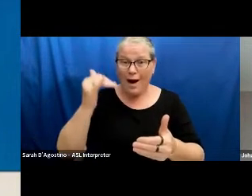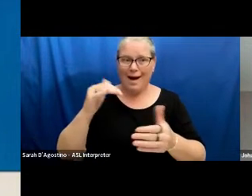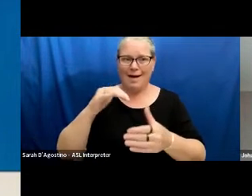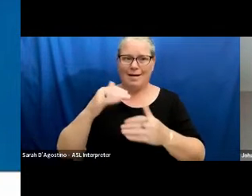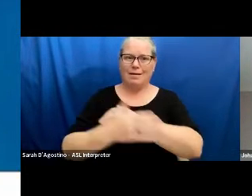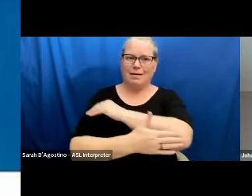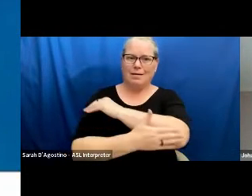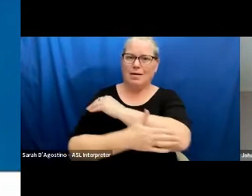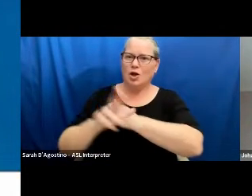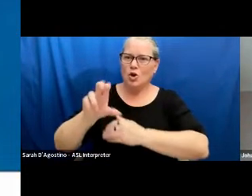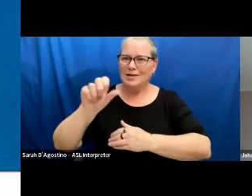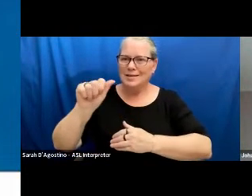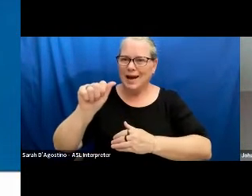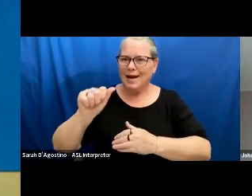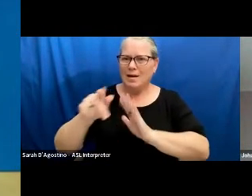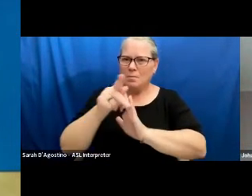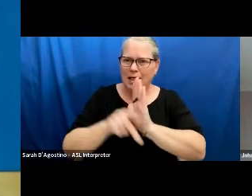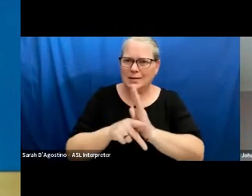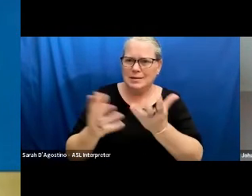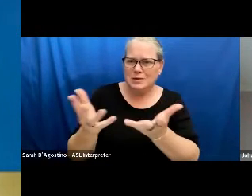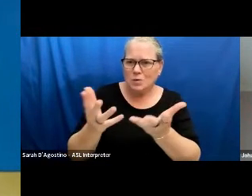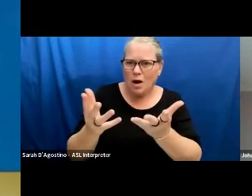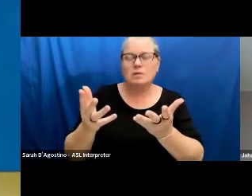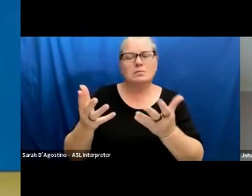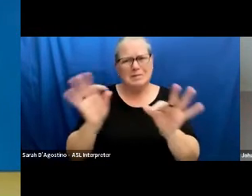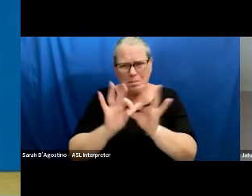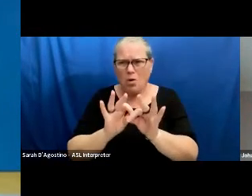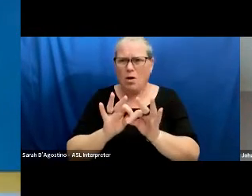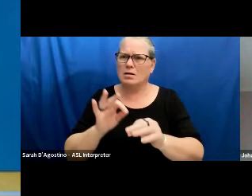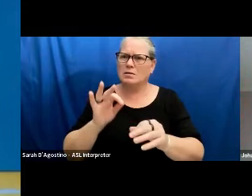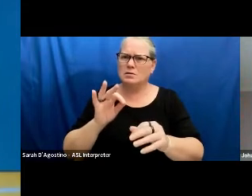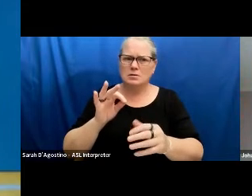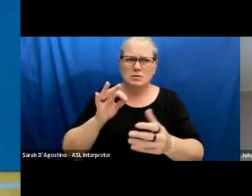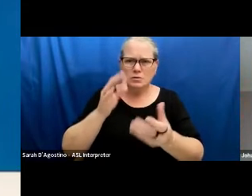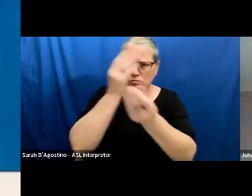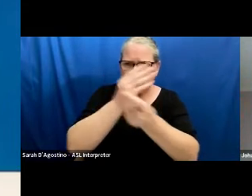is that the voting booth and when that ballot comes out the printer and i walk over and i put